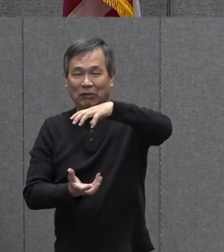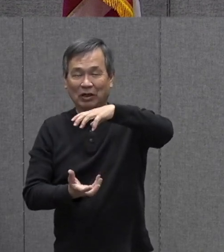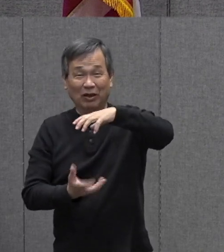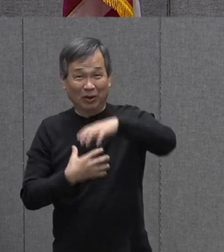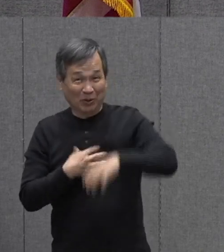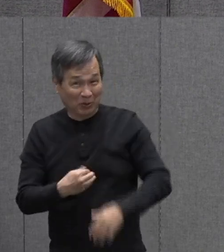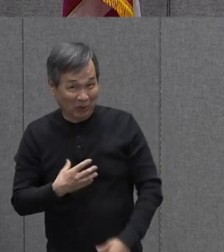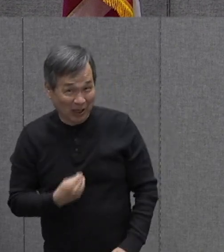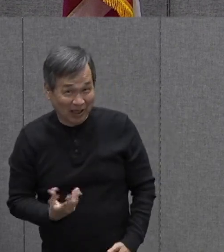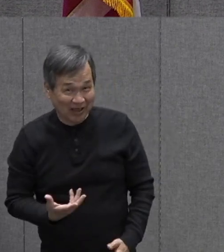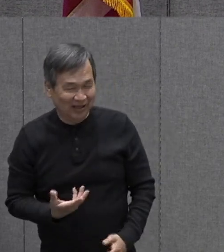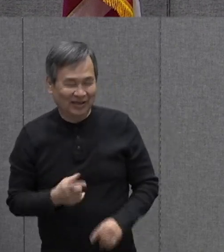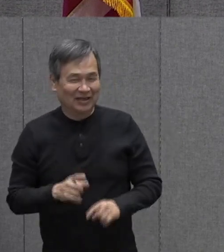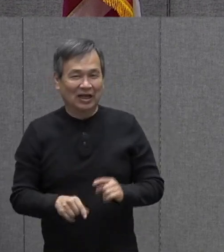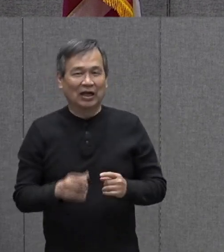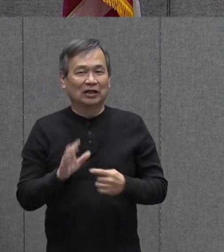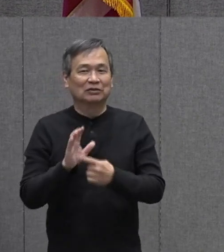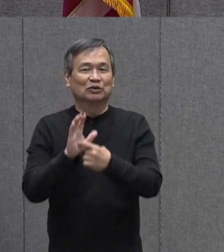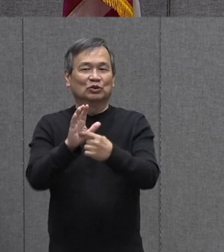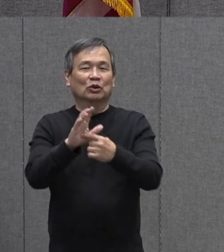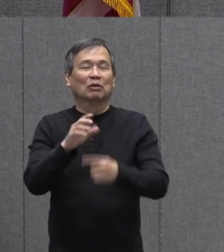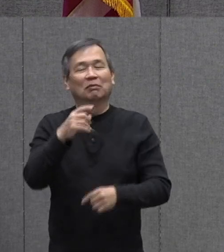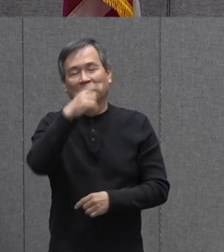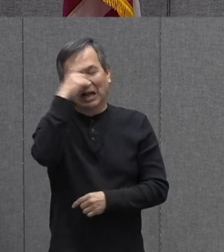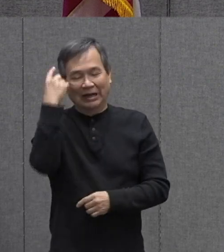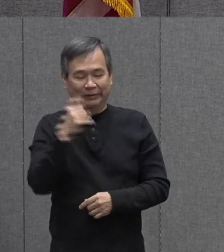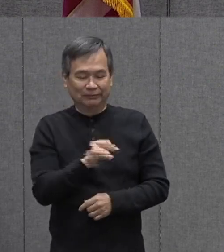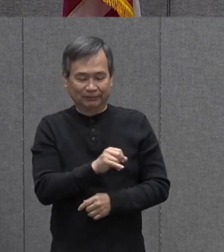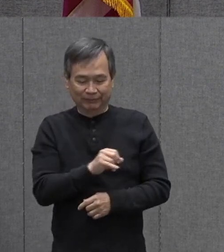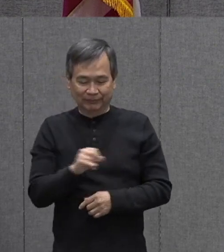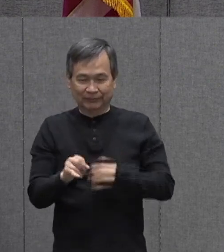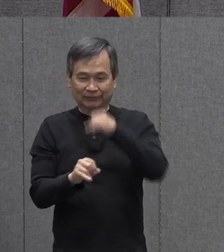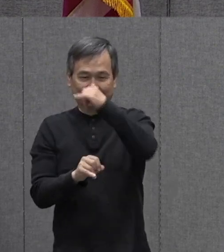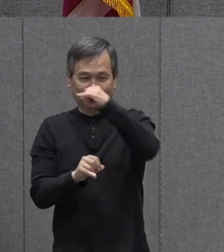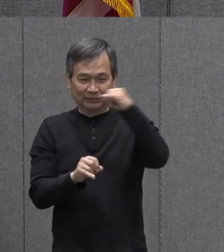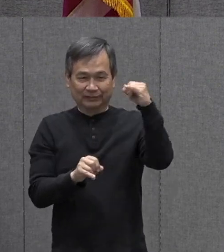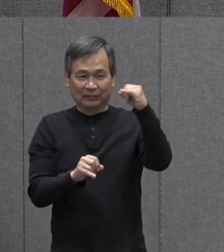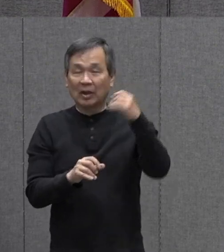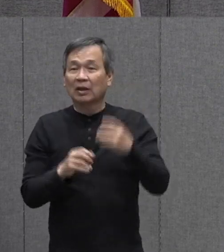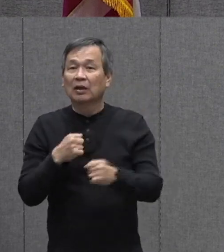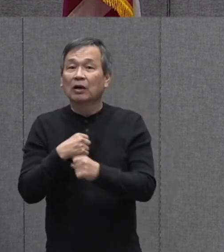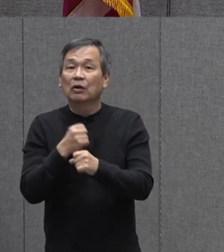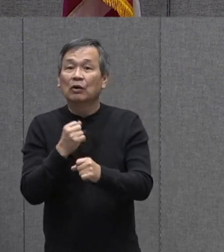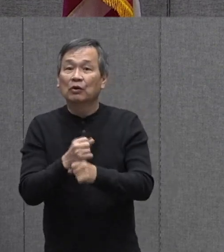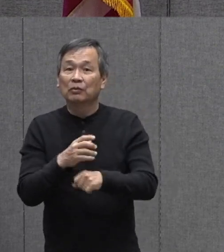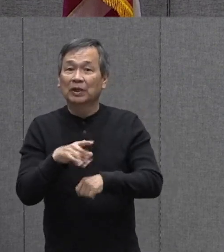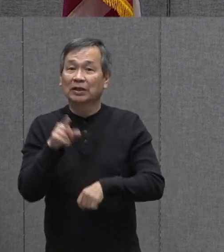on mine particular one. And so I'm thinking what makes the Earth special to me?